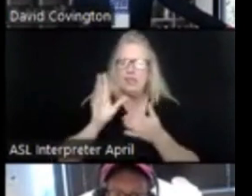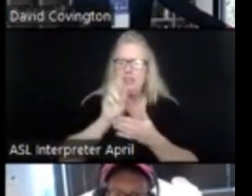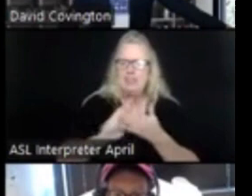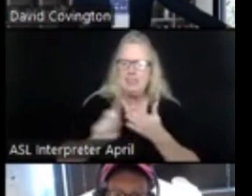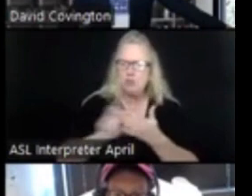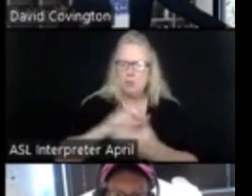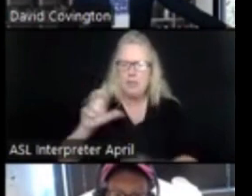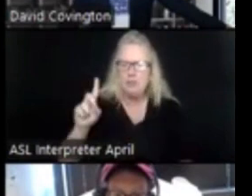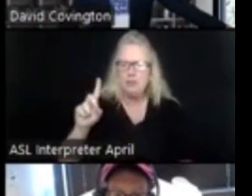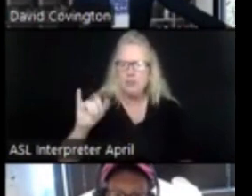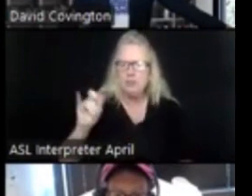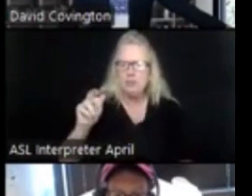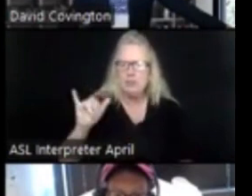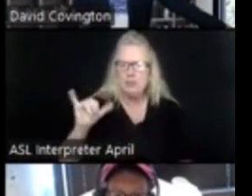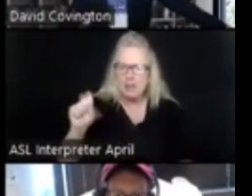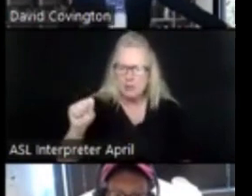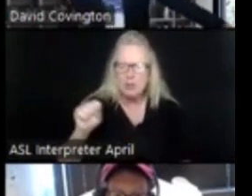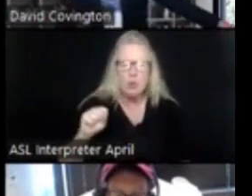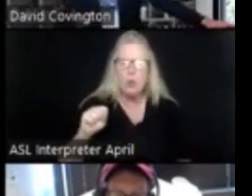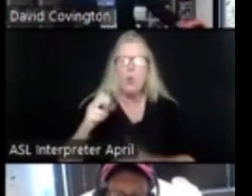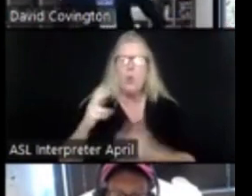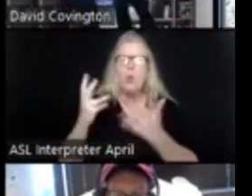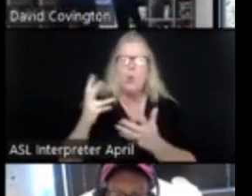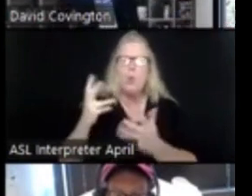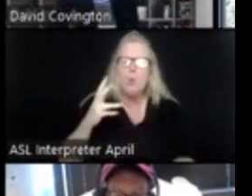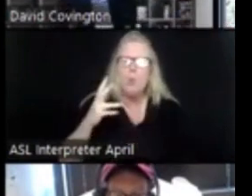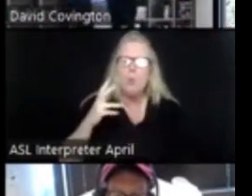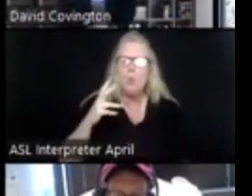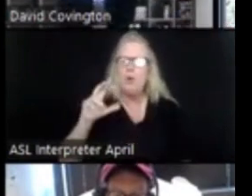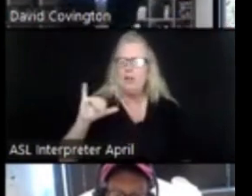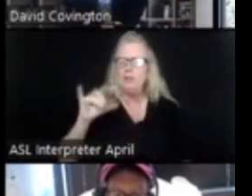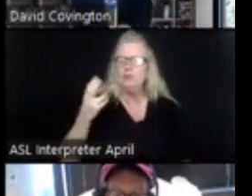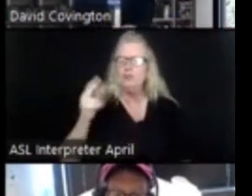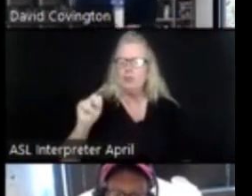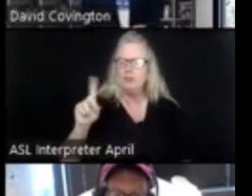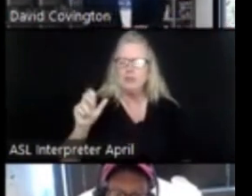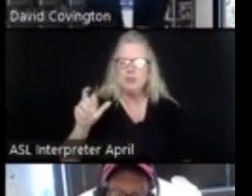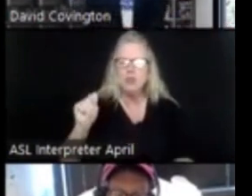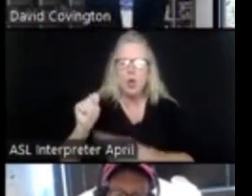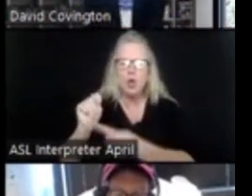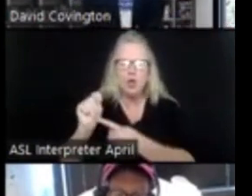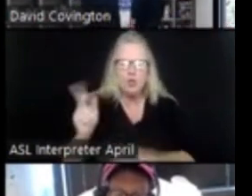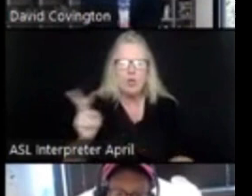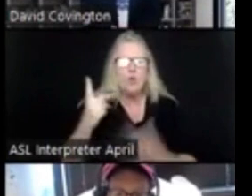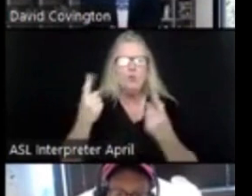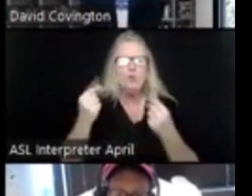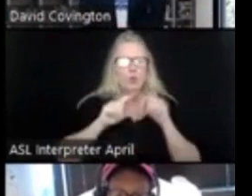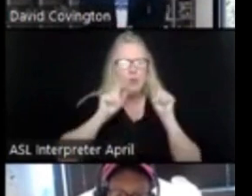SO WHAT JUSTIN DID IS TRAVELLED TO ALL 50 STATES AND HAD